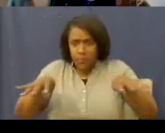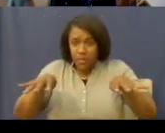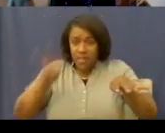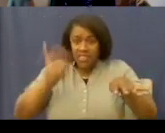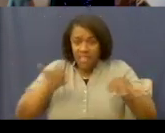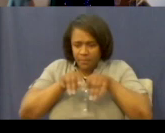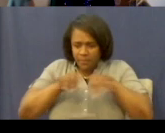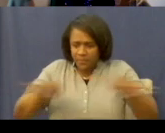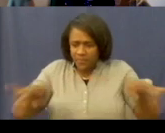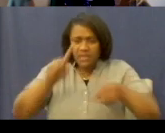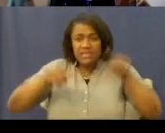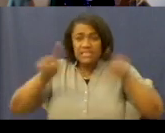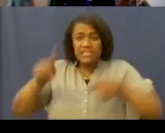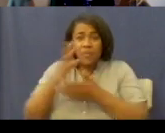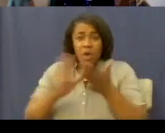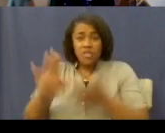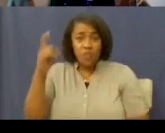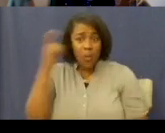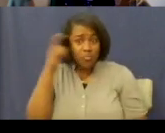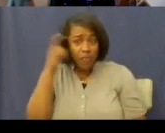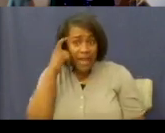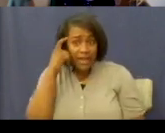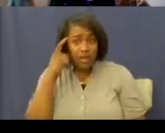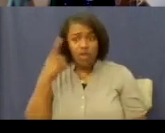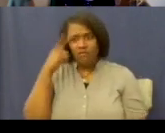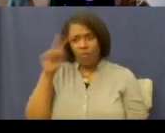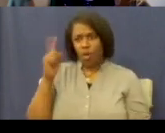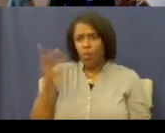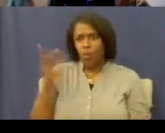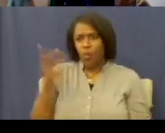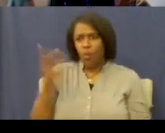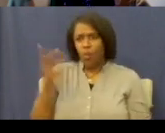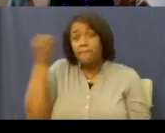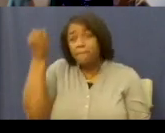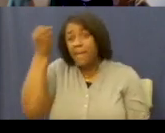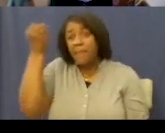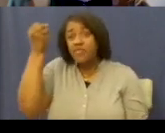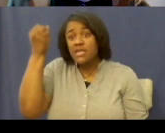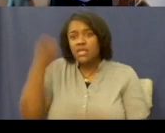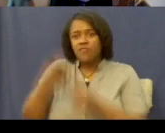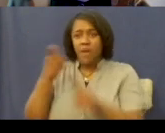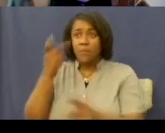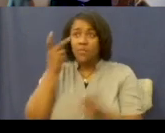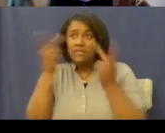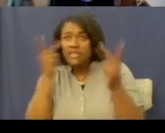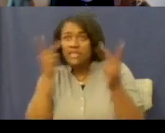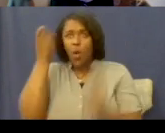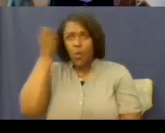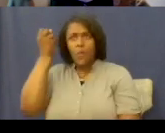so that we can get memories from what we see, and what we hear, and what we feel,